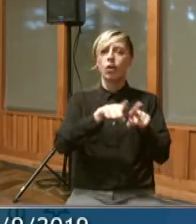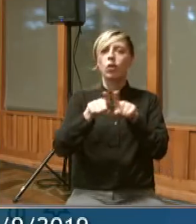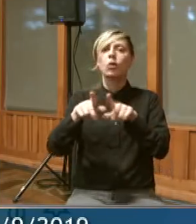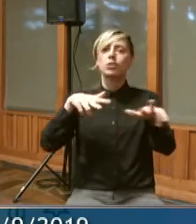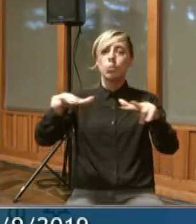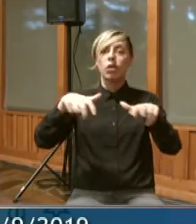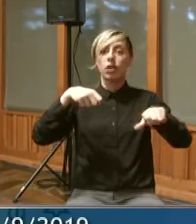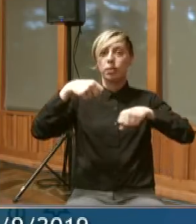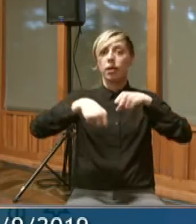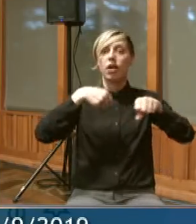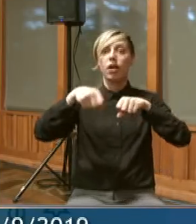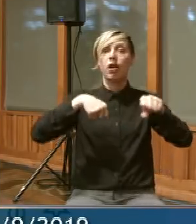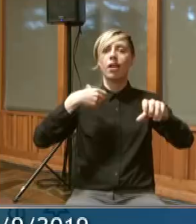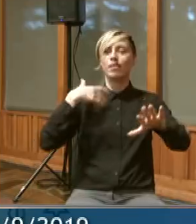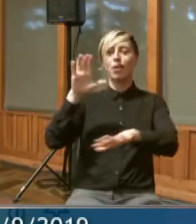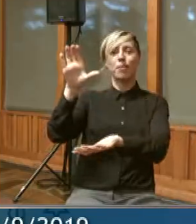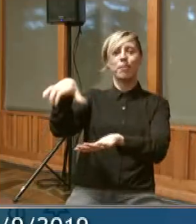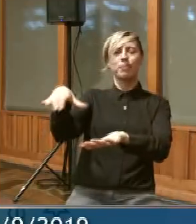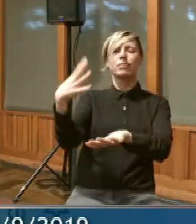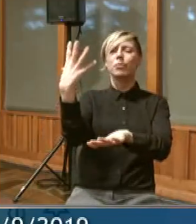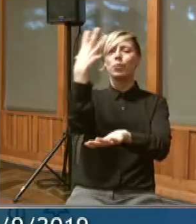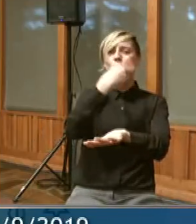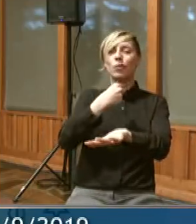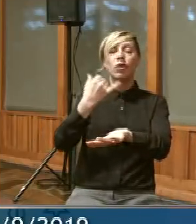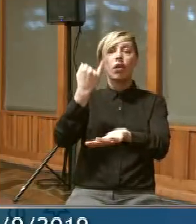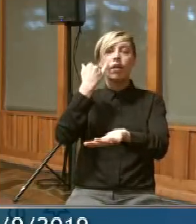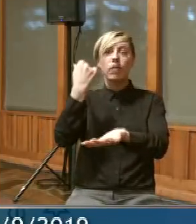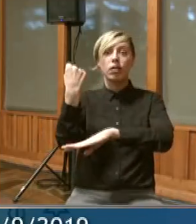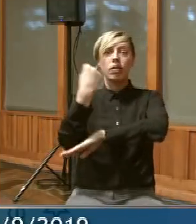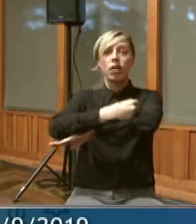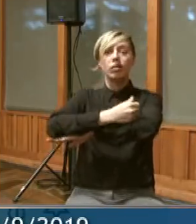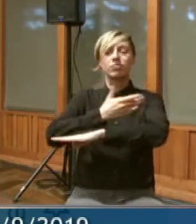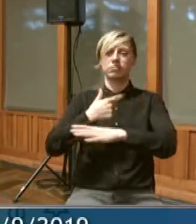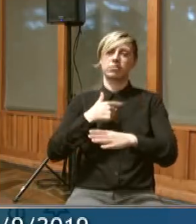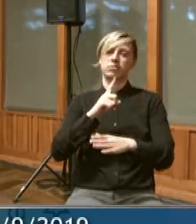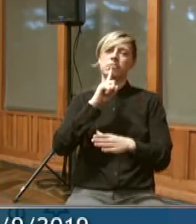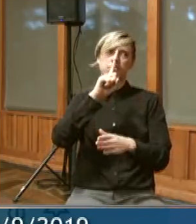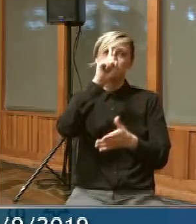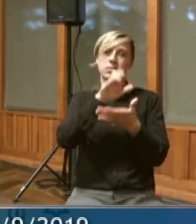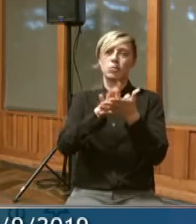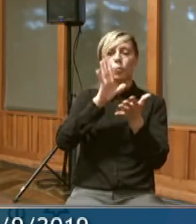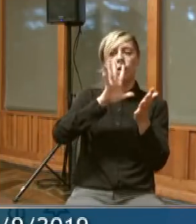IT'S THIS BEAUTIFUL BUILDING ALSO IN THE MIDDLE OF THE BEAUTIFUL COLUMBIA PARK, WHICH IS ALSO THE GREEN CORRIDOR THAT